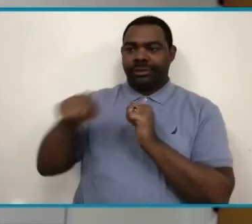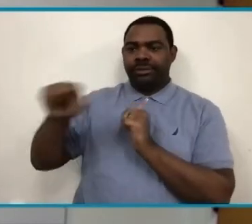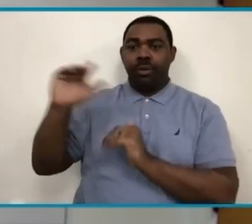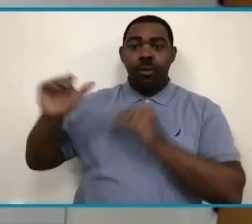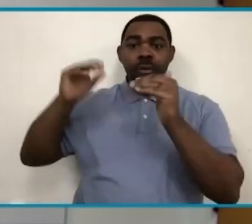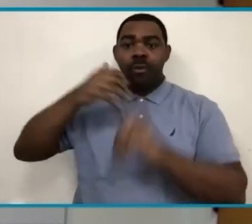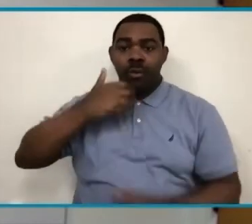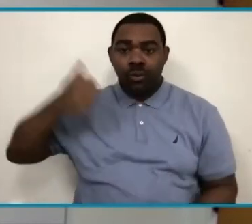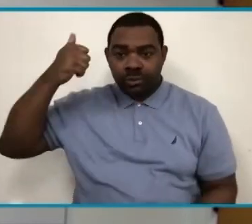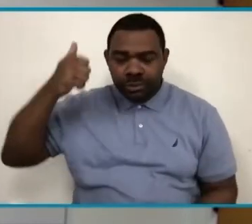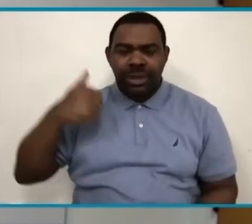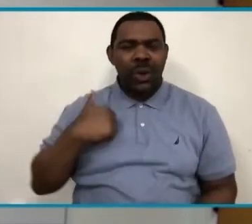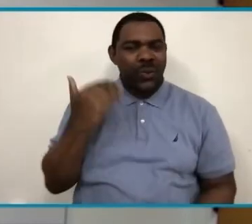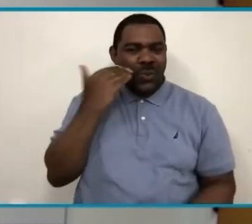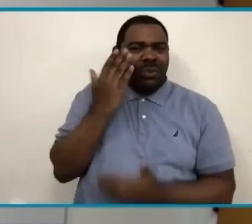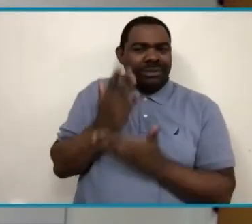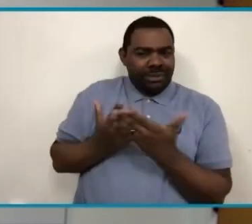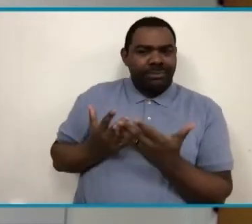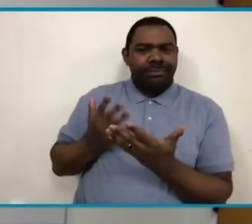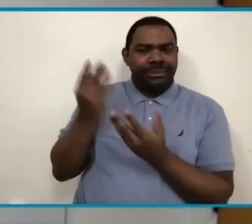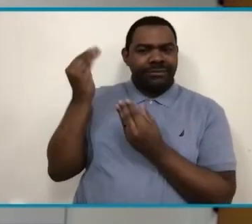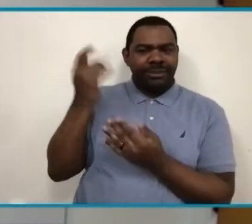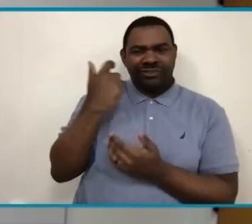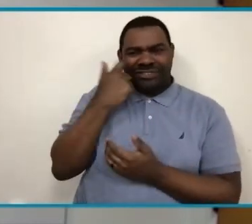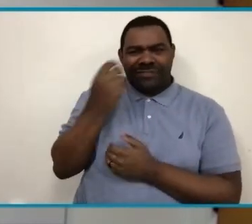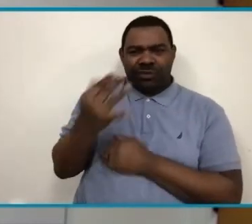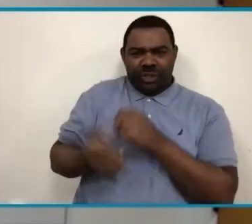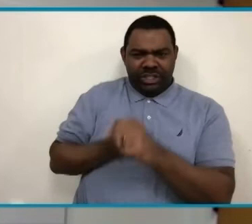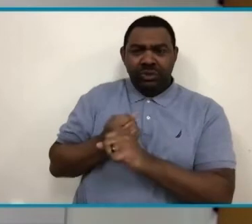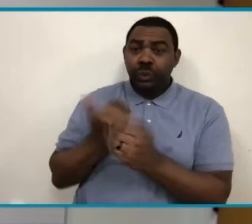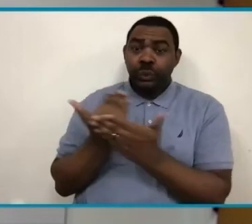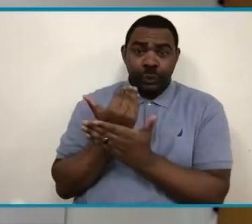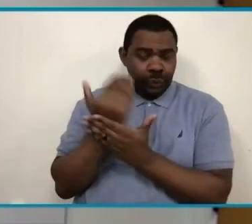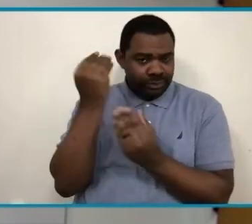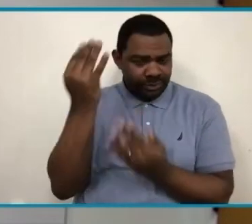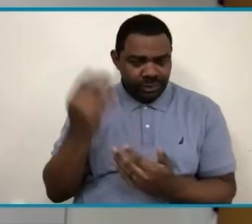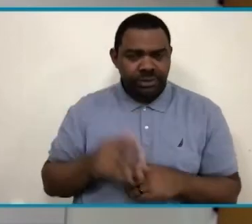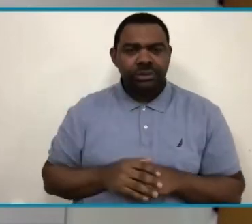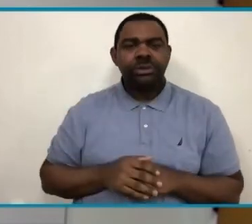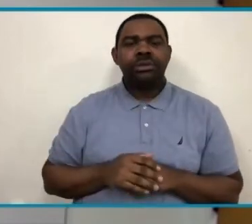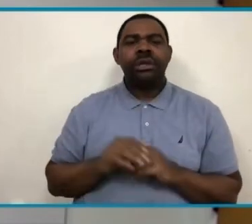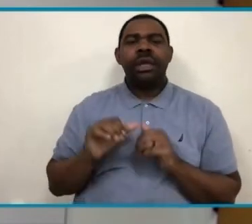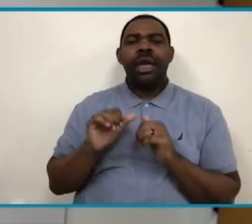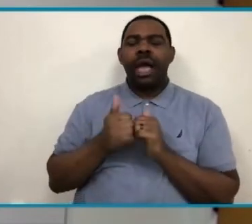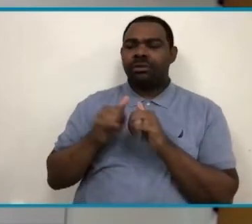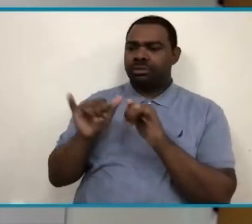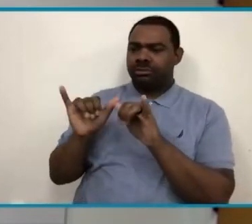by the way, that we're able to in vivo, in humans measure GABA reliably.